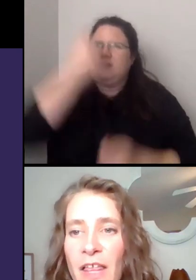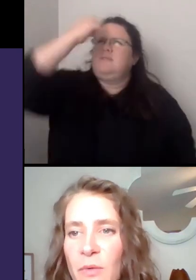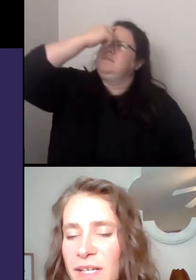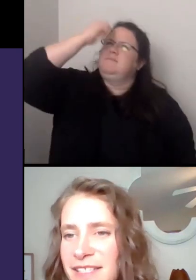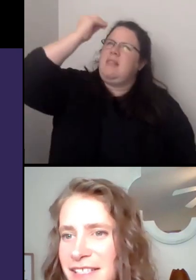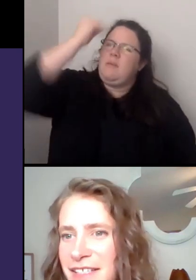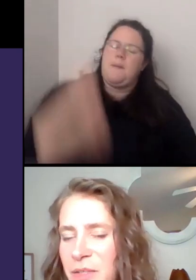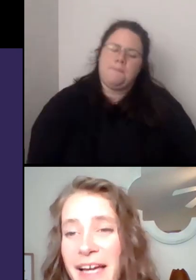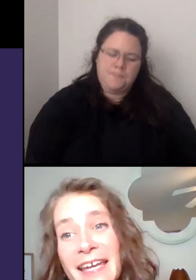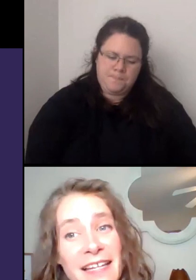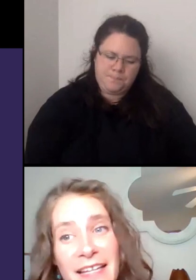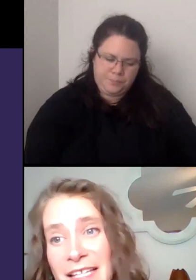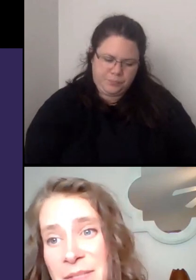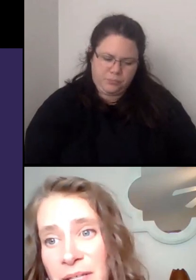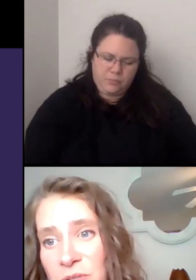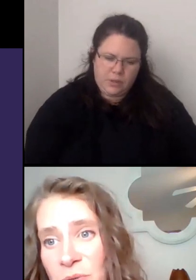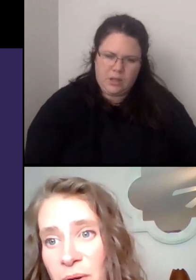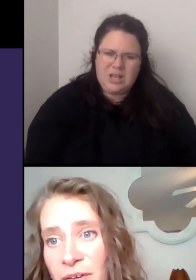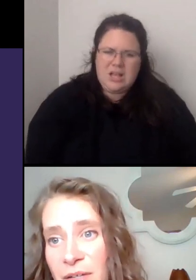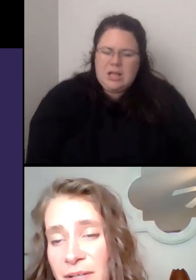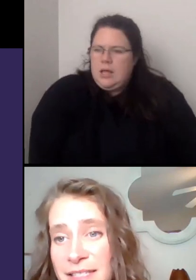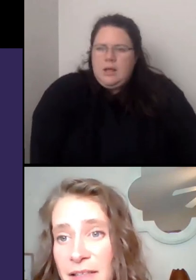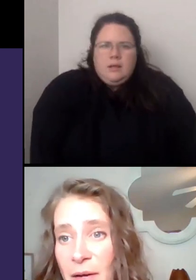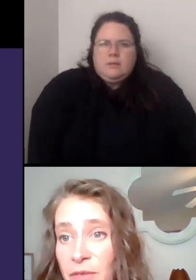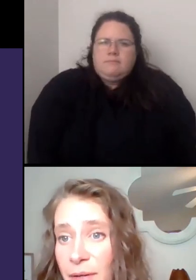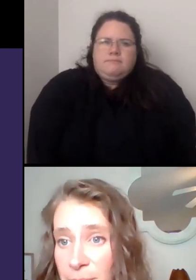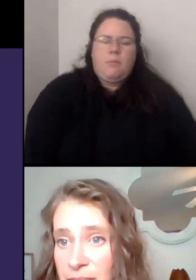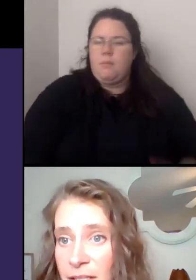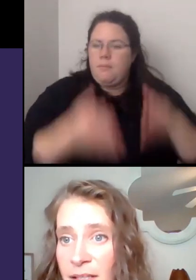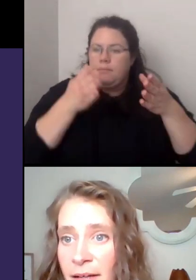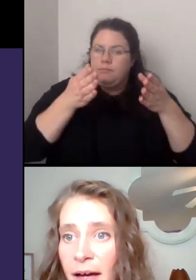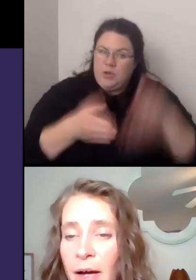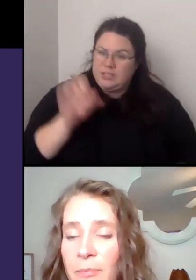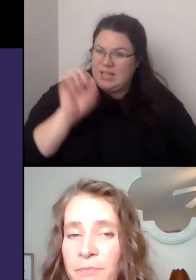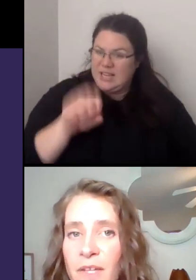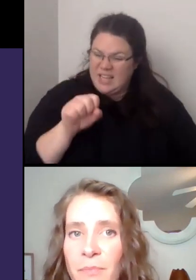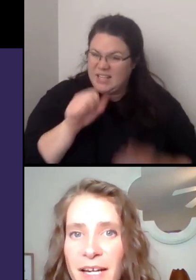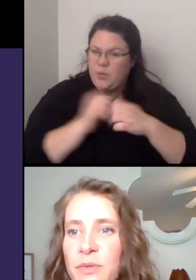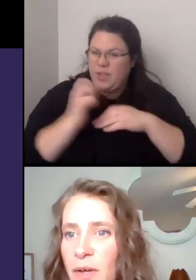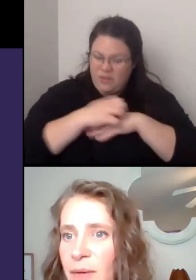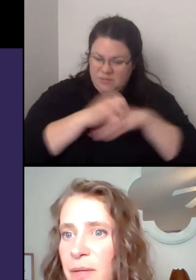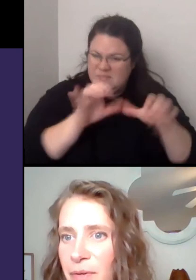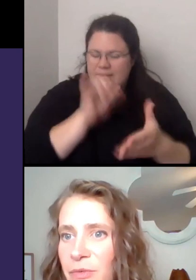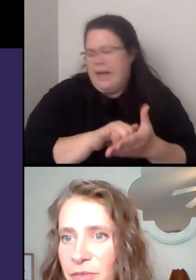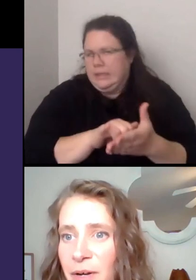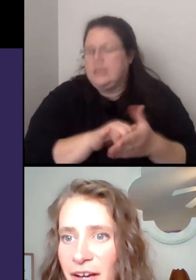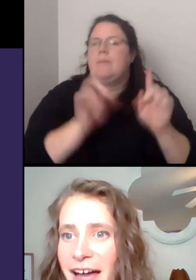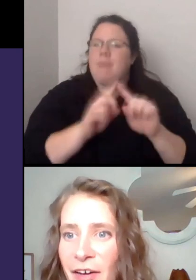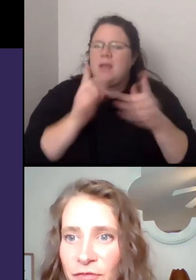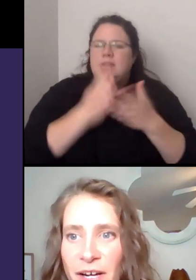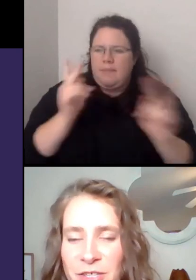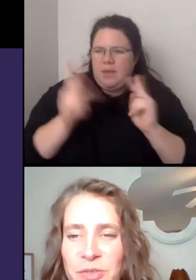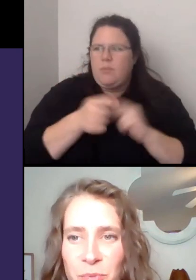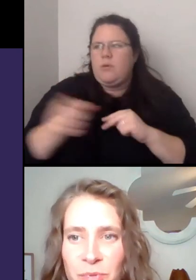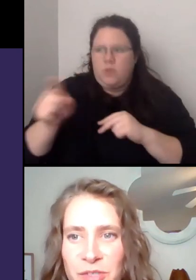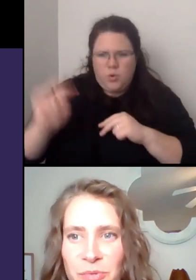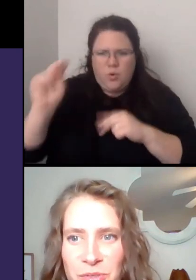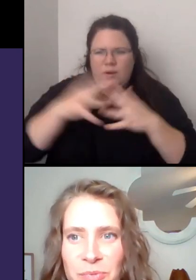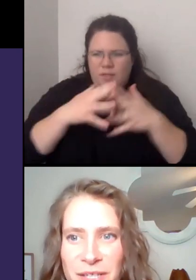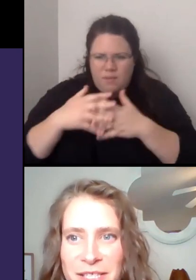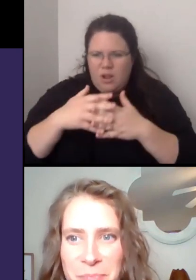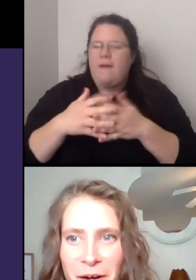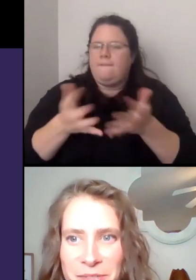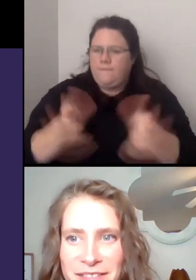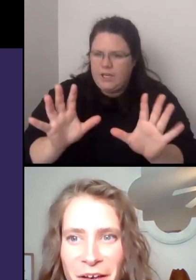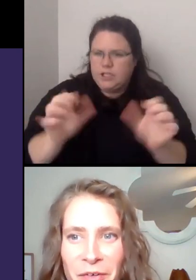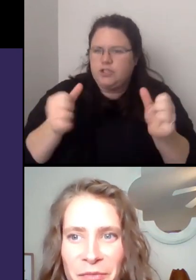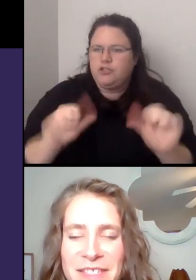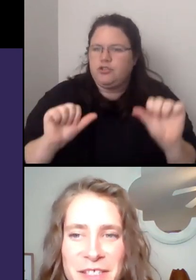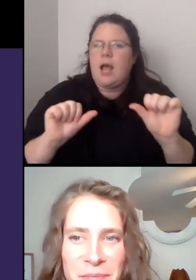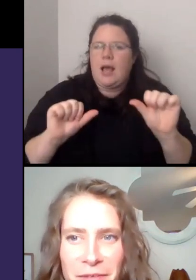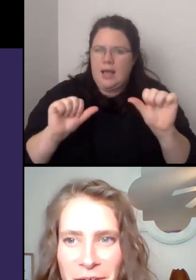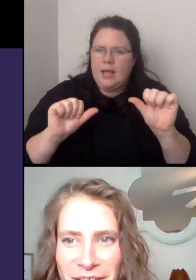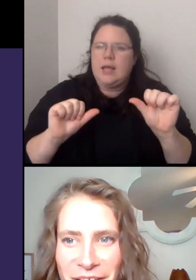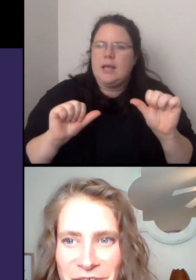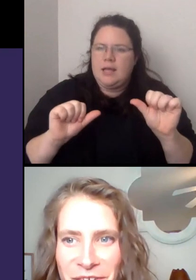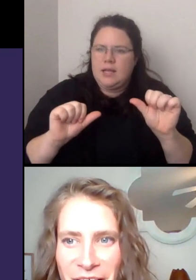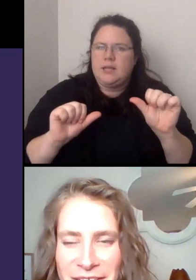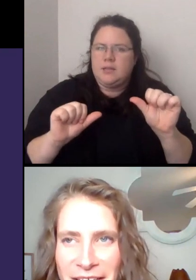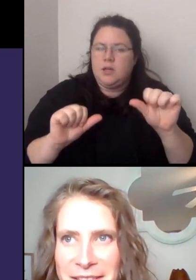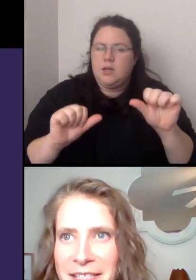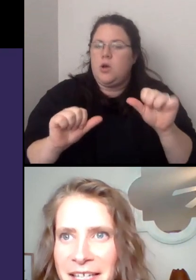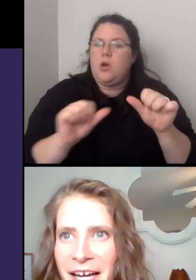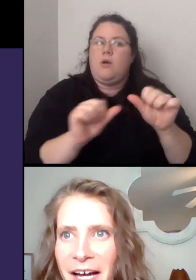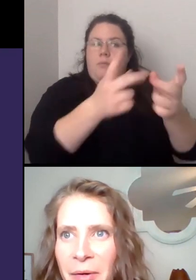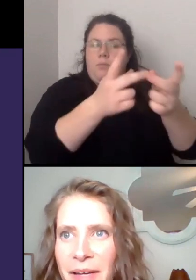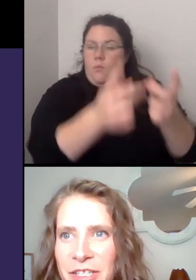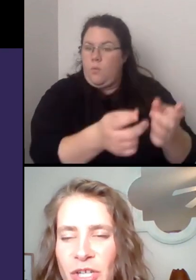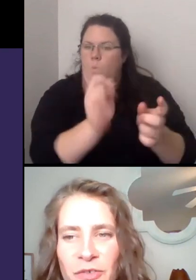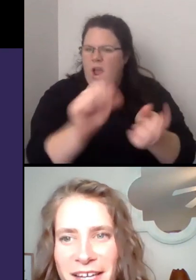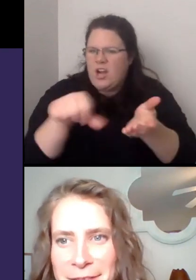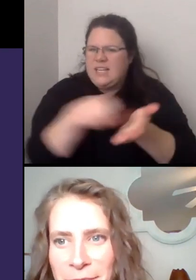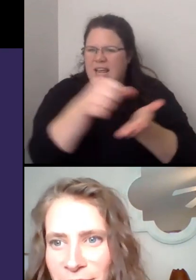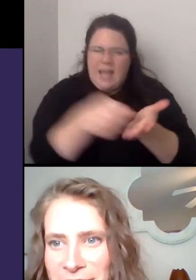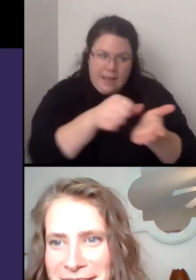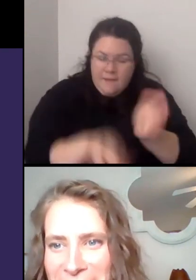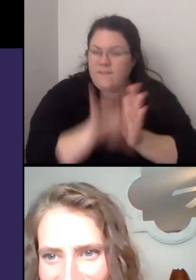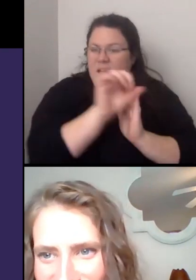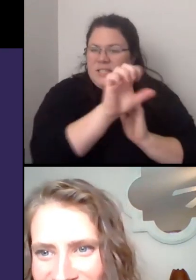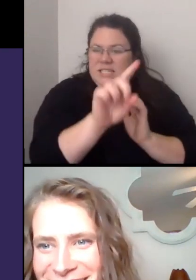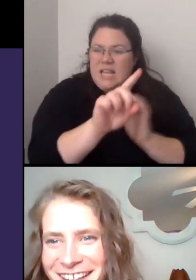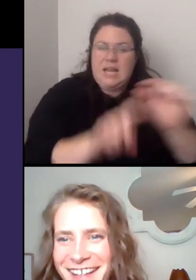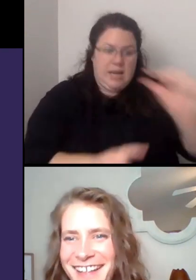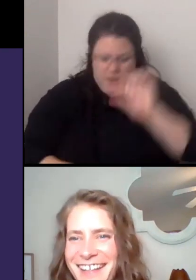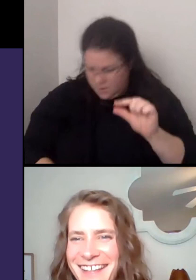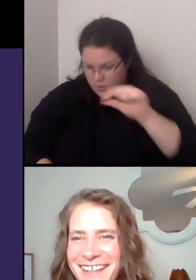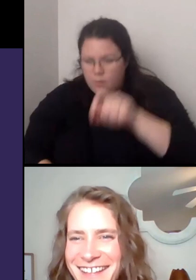We did -- so I can't speak to whether anyone has done that with grapes. But I do know that people in North America have tried to resprout seeds founds in archaeological contexts. And generally hasn't been very successful.